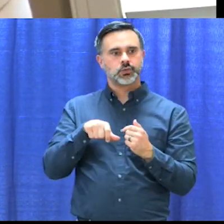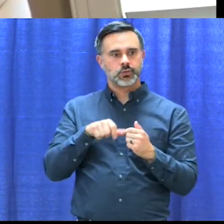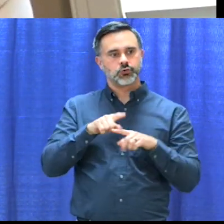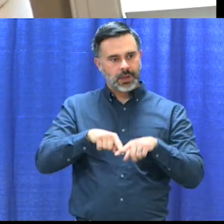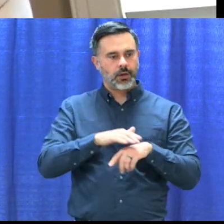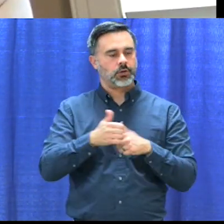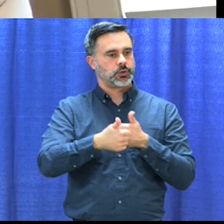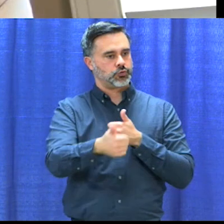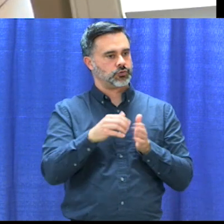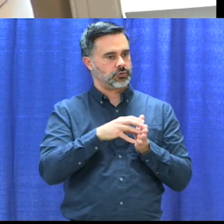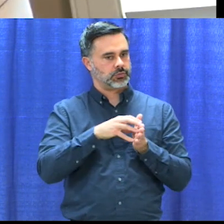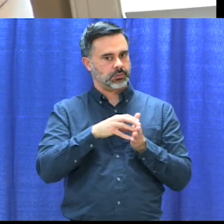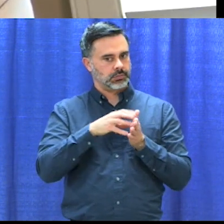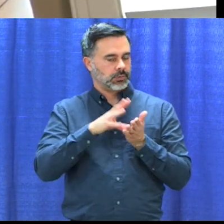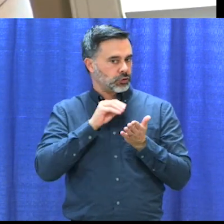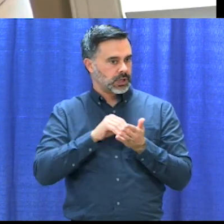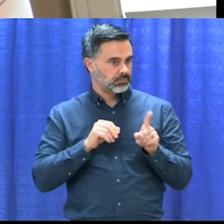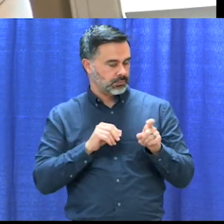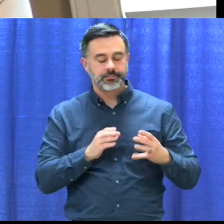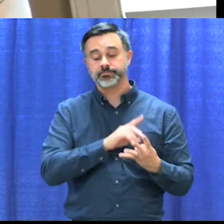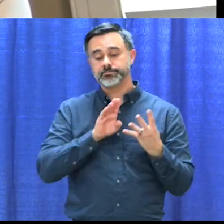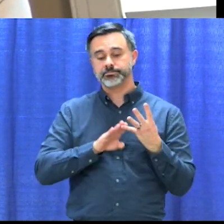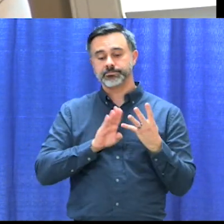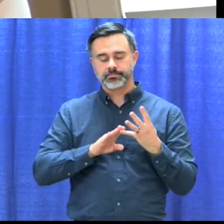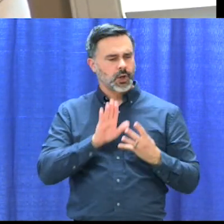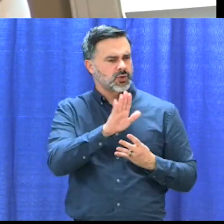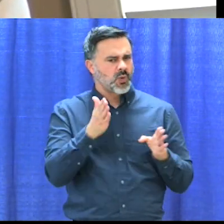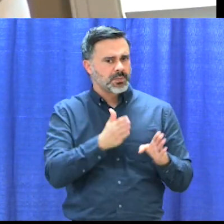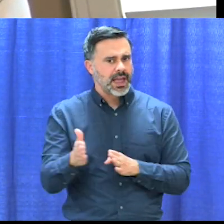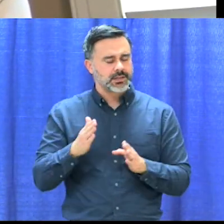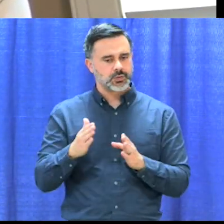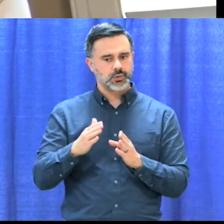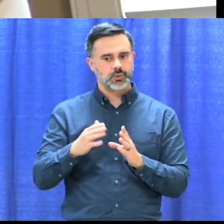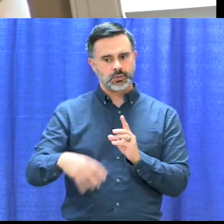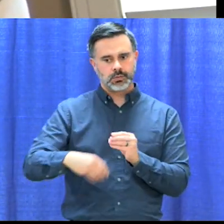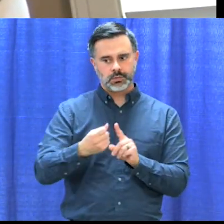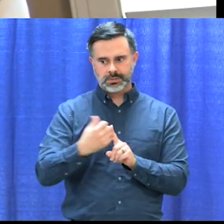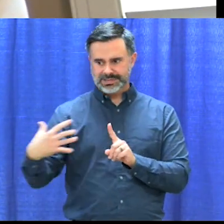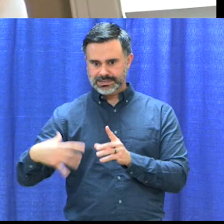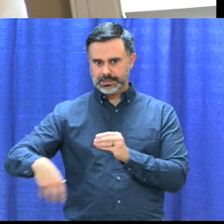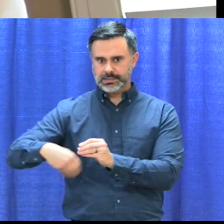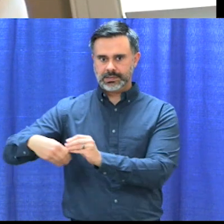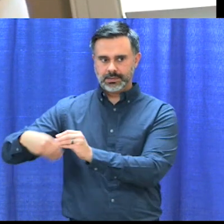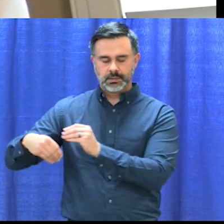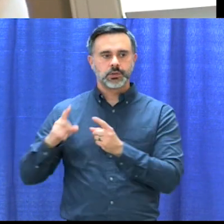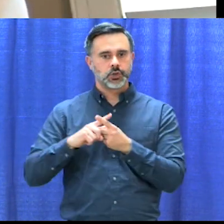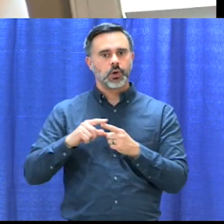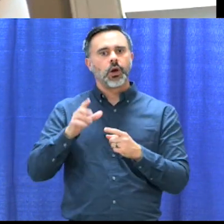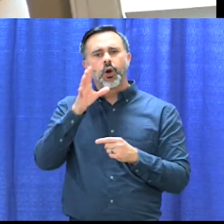Number 4: what are your plans to expand service to rural and frontier communities that continue